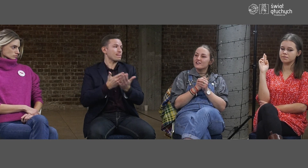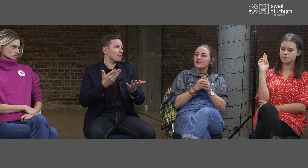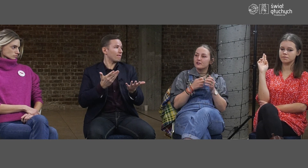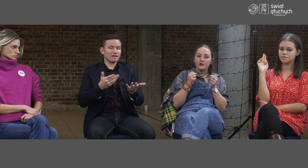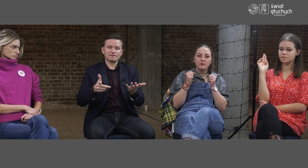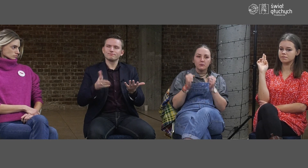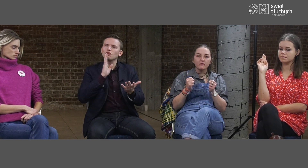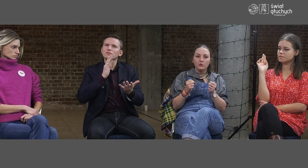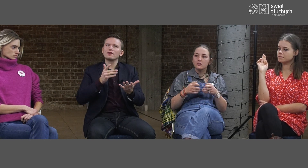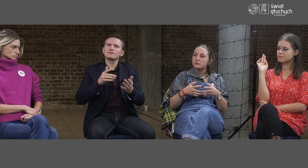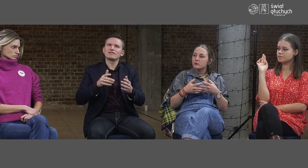then it will simply be easier for them to exist in the hearing world.